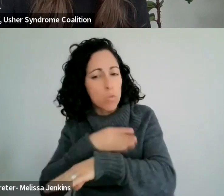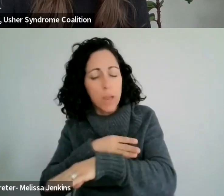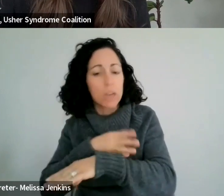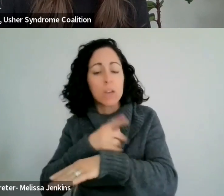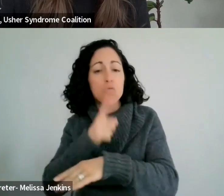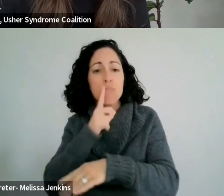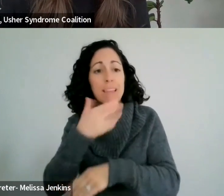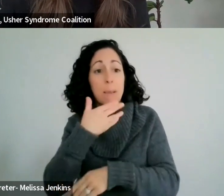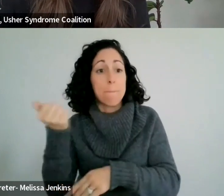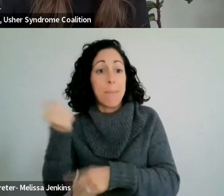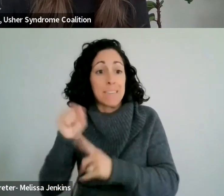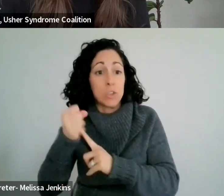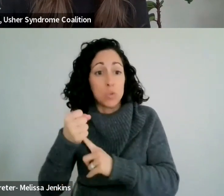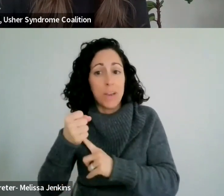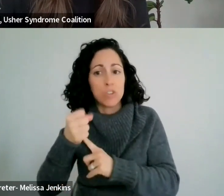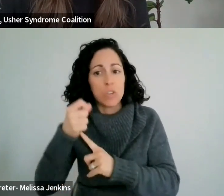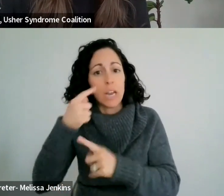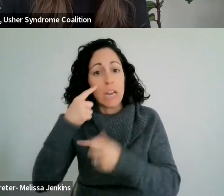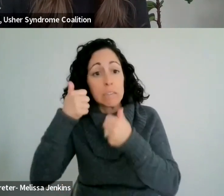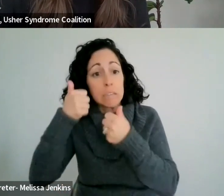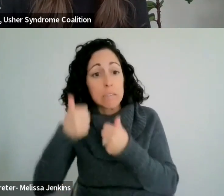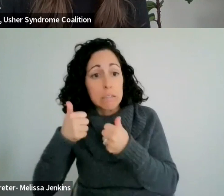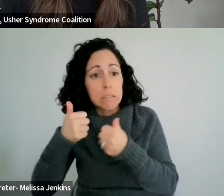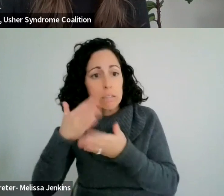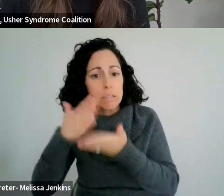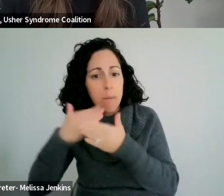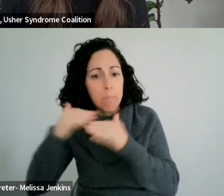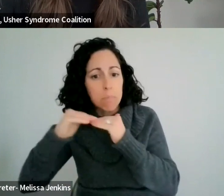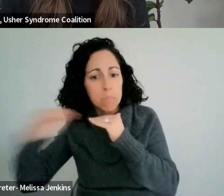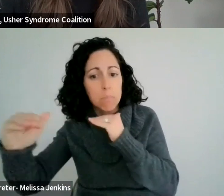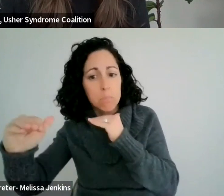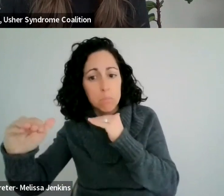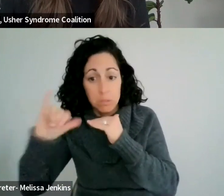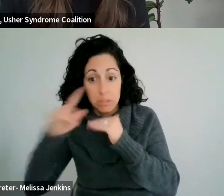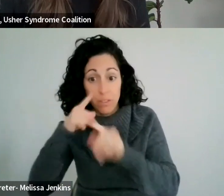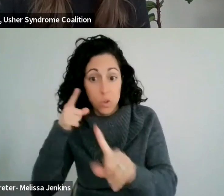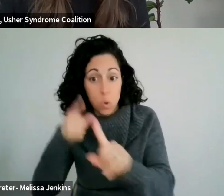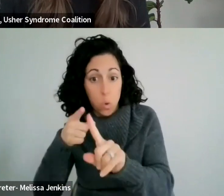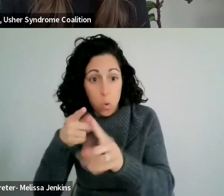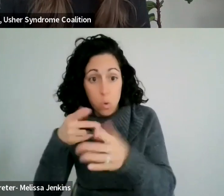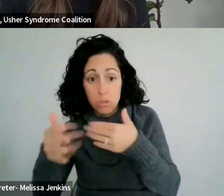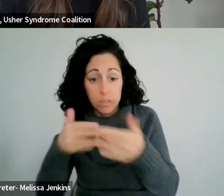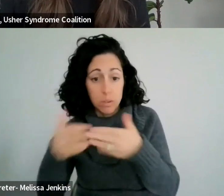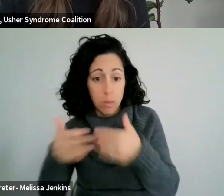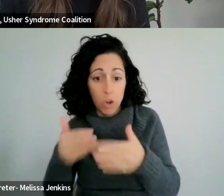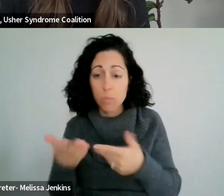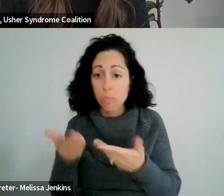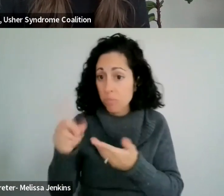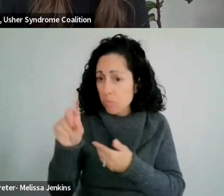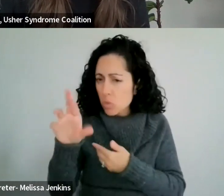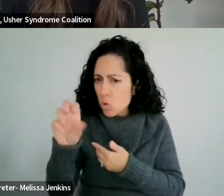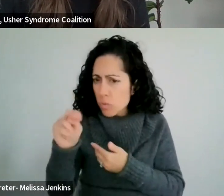in the treated eye, regardless of individual's deterioration rate?" Doreen, would you like me, would you like to take that?